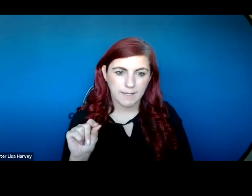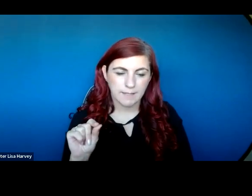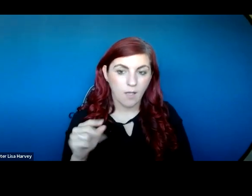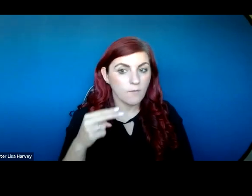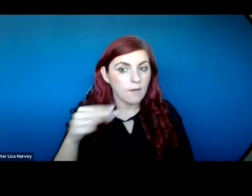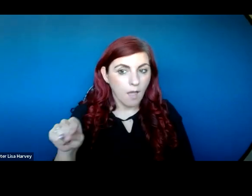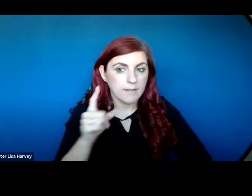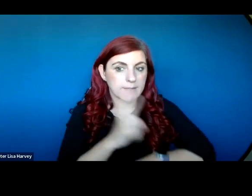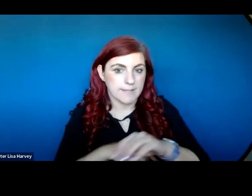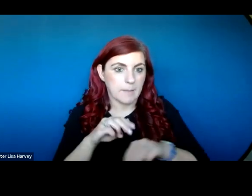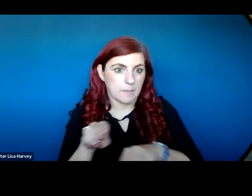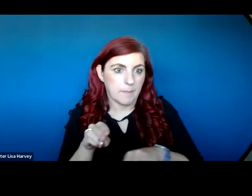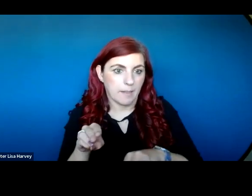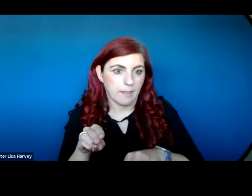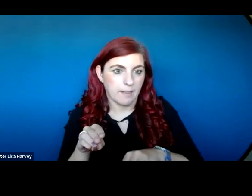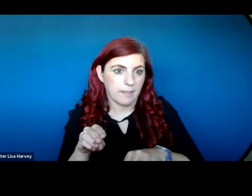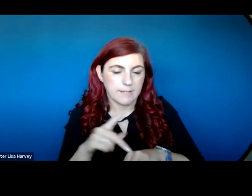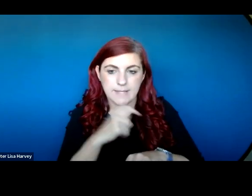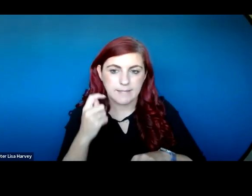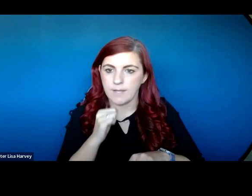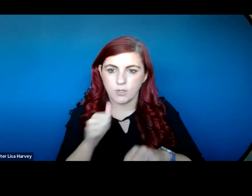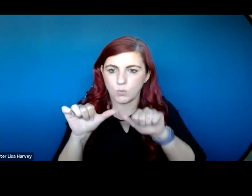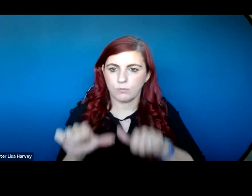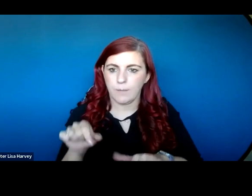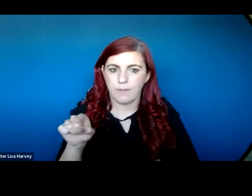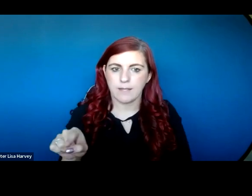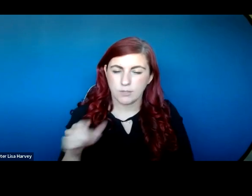respondents disagreed strongly with this statement.